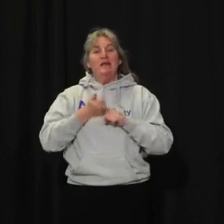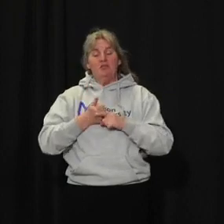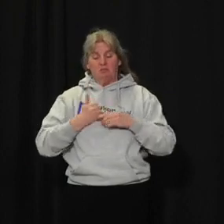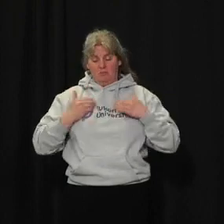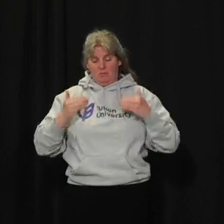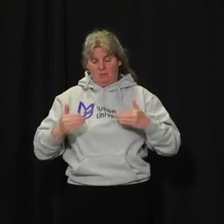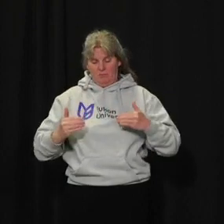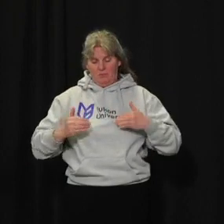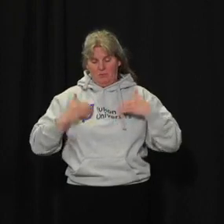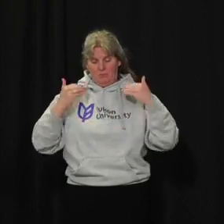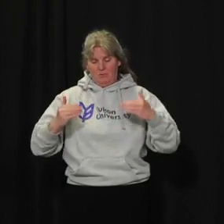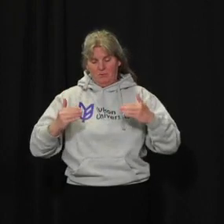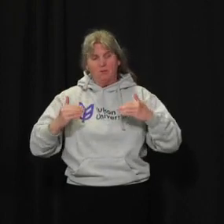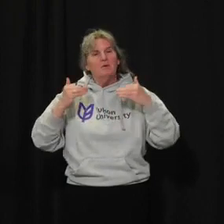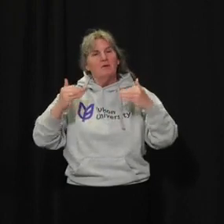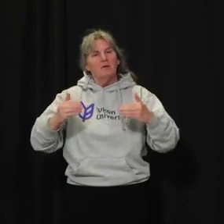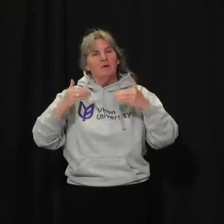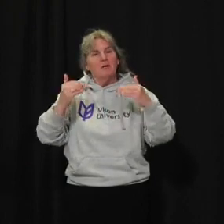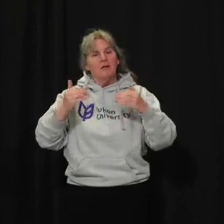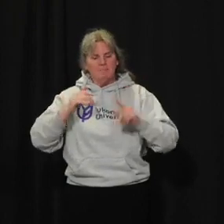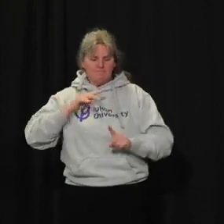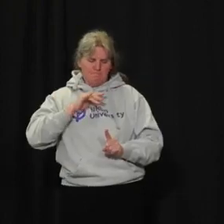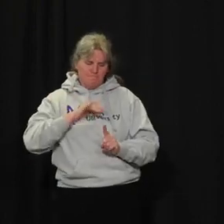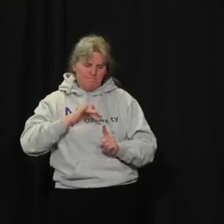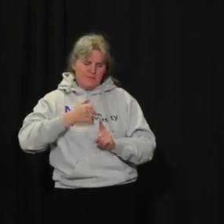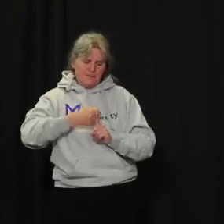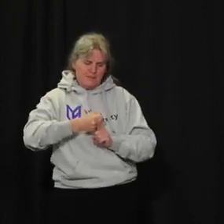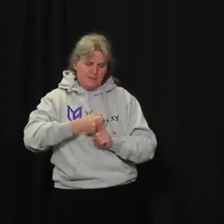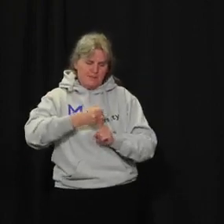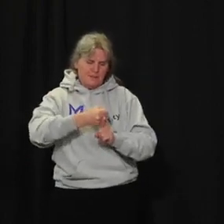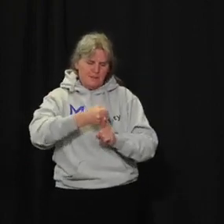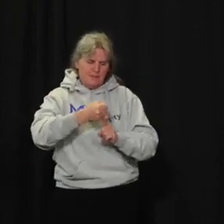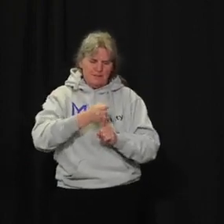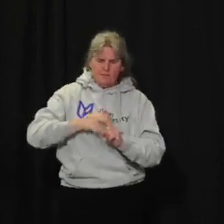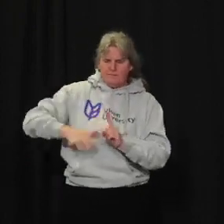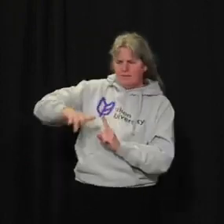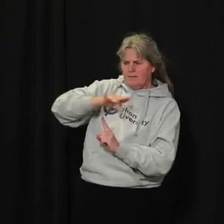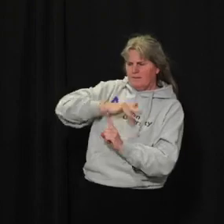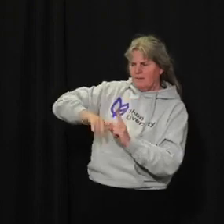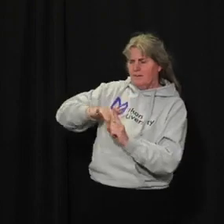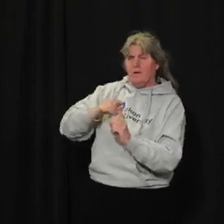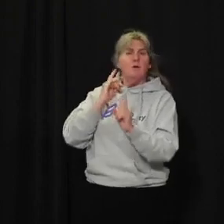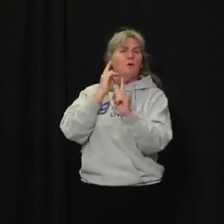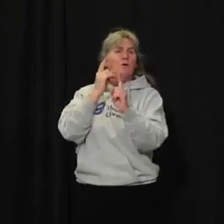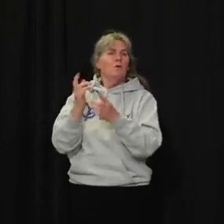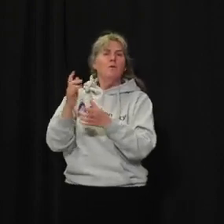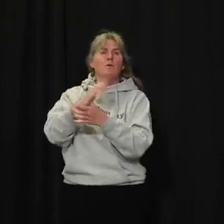As each phase moves ahead, we are evaluating the impacts. The health of Yukoners is the